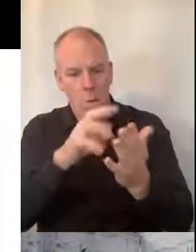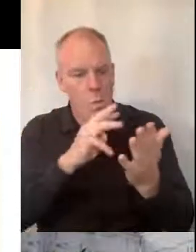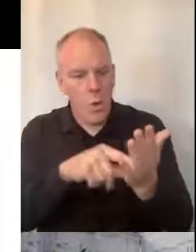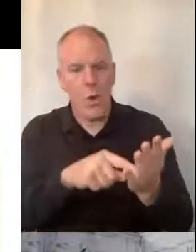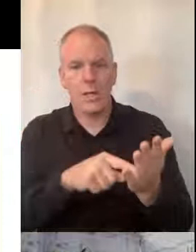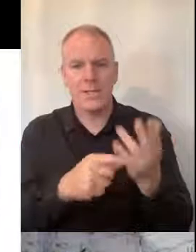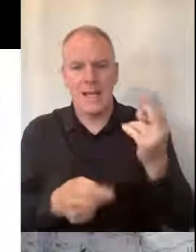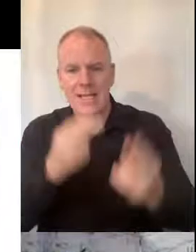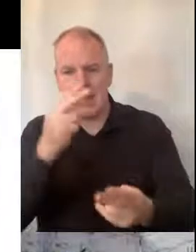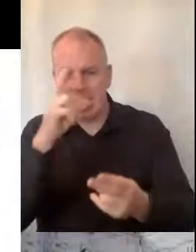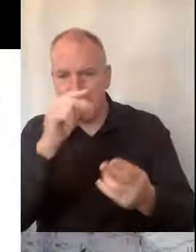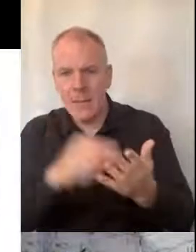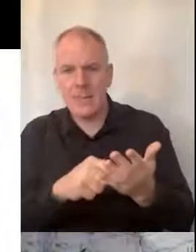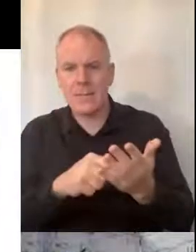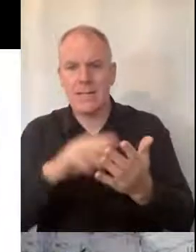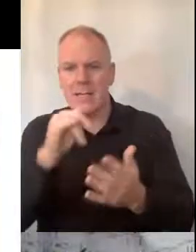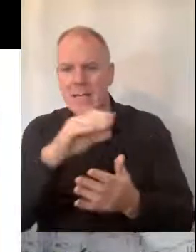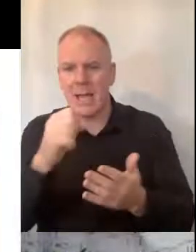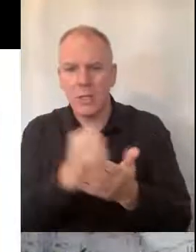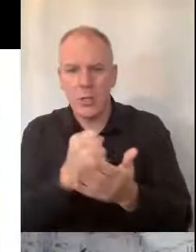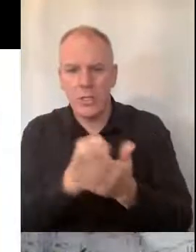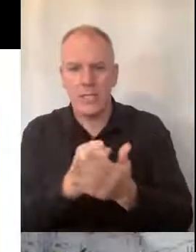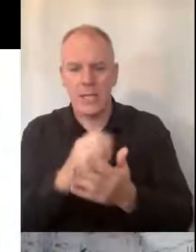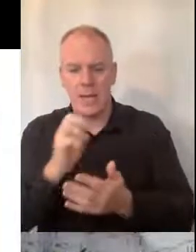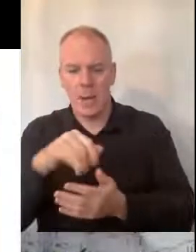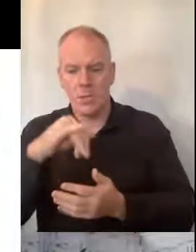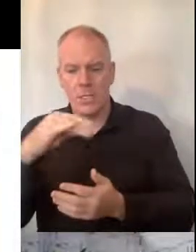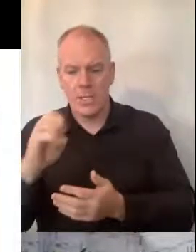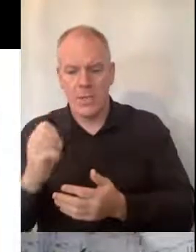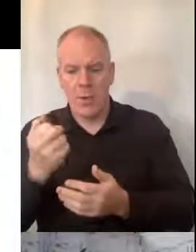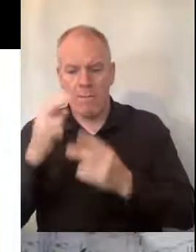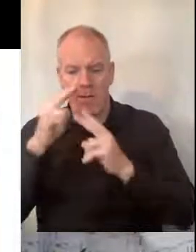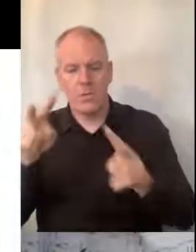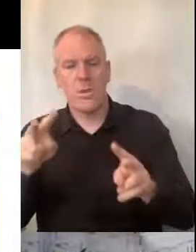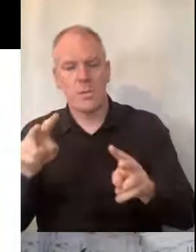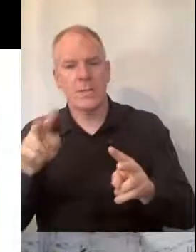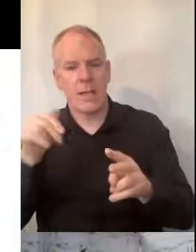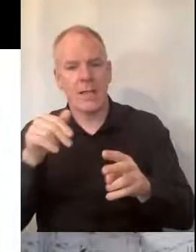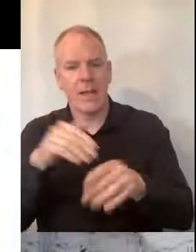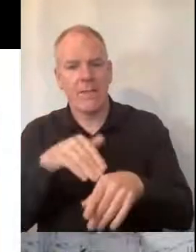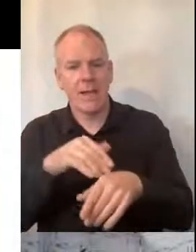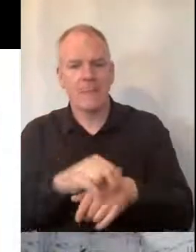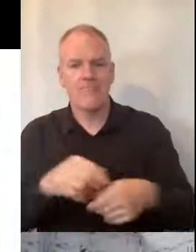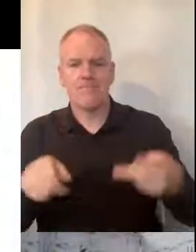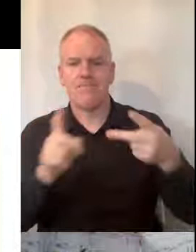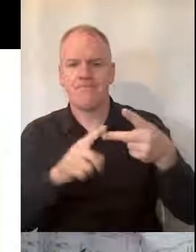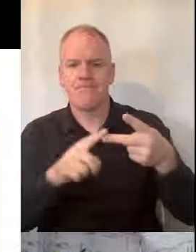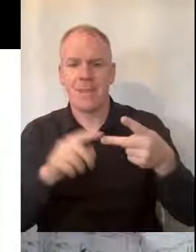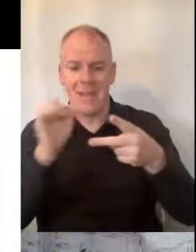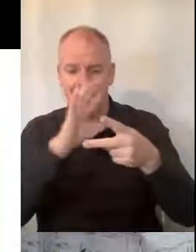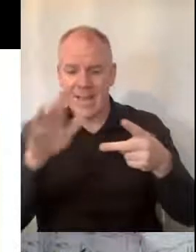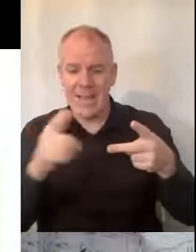case studies, emojis or visuals. Use clear, simple and inclusive language